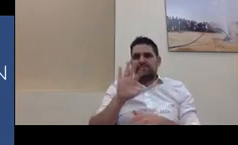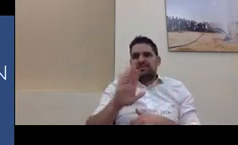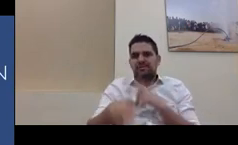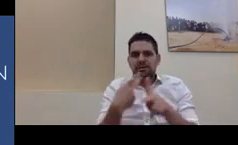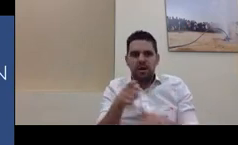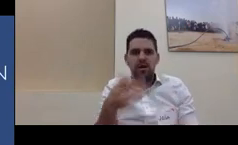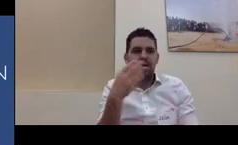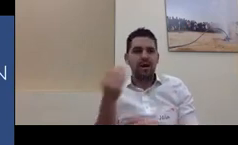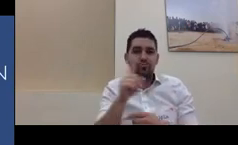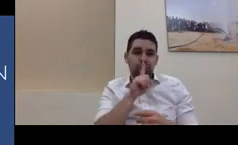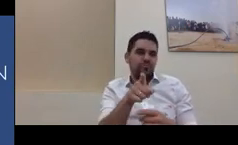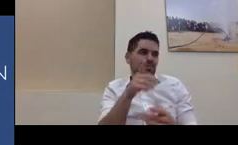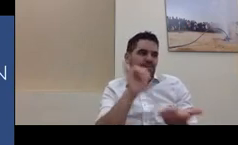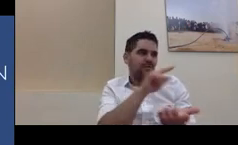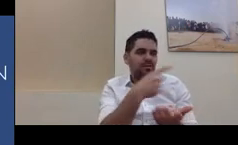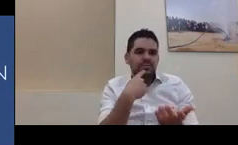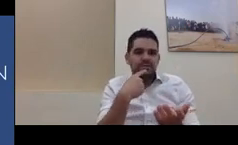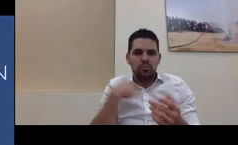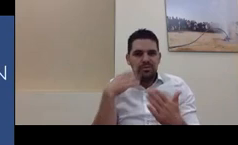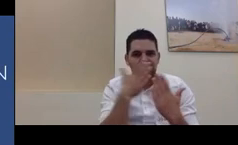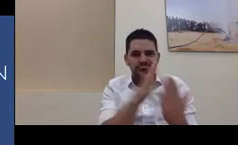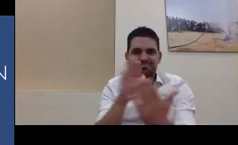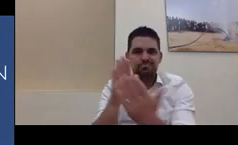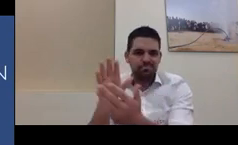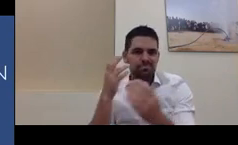So, it's the first of its kind. And really, just like you said Kristina,